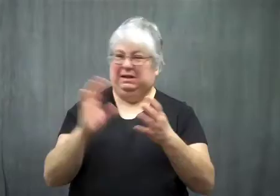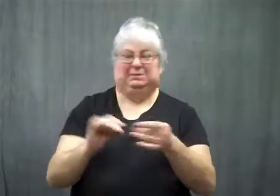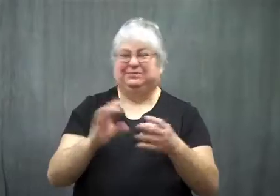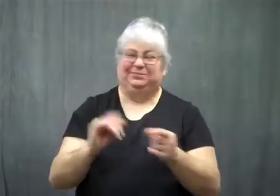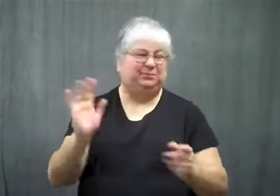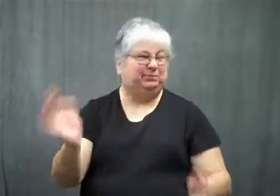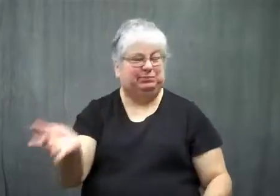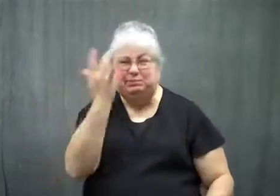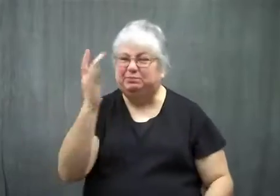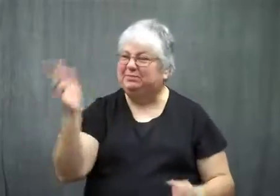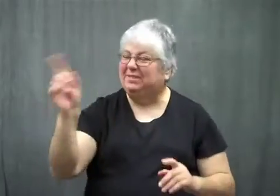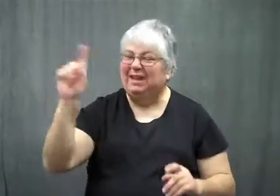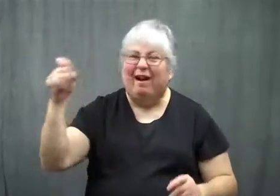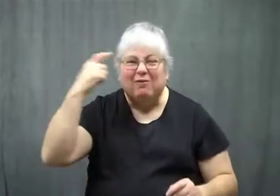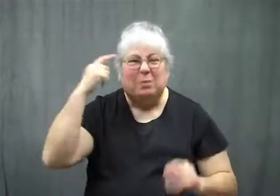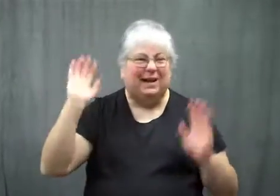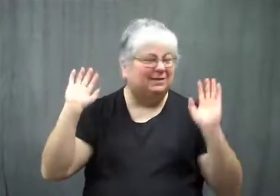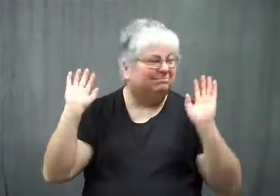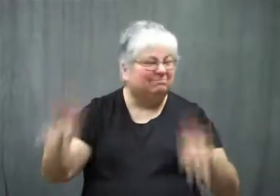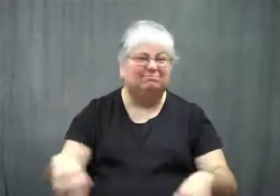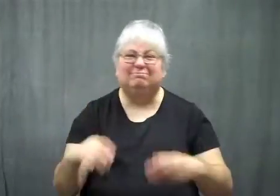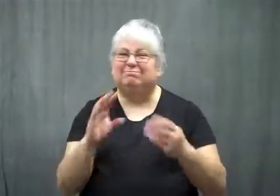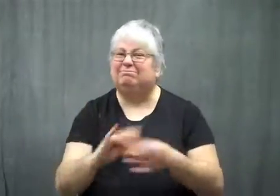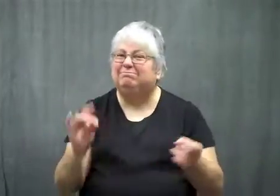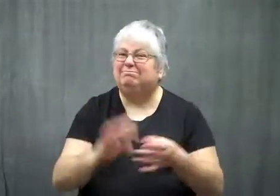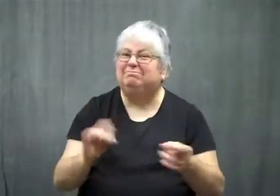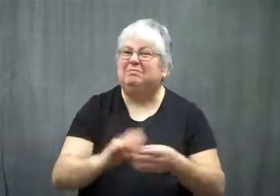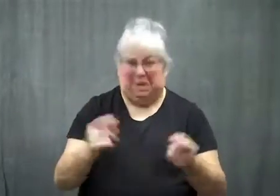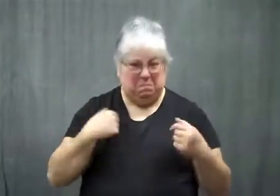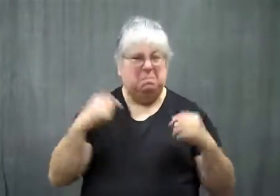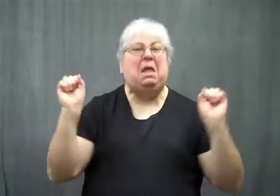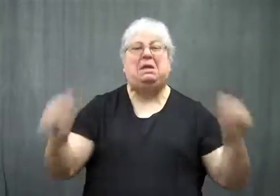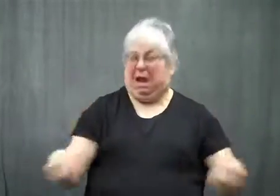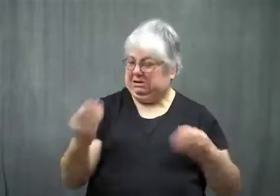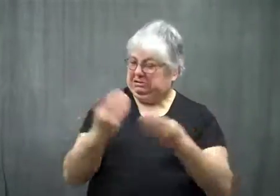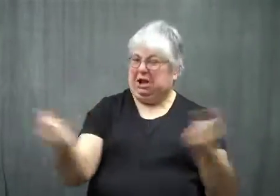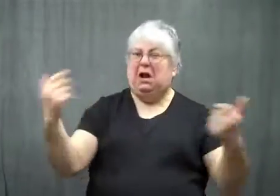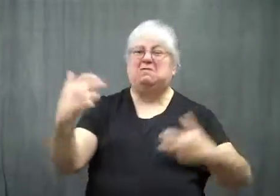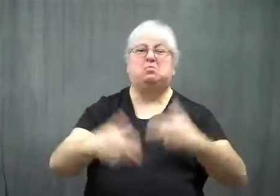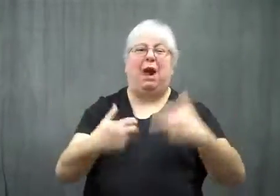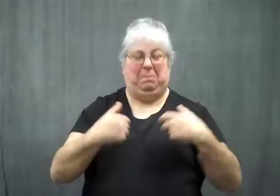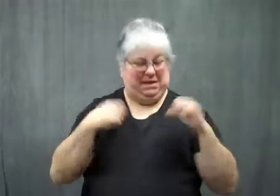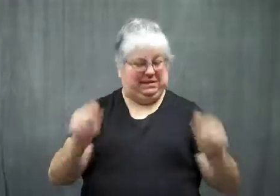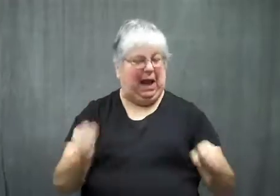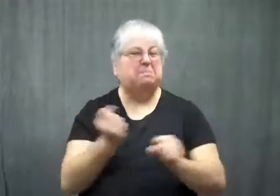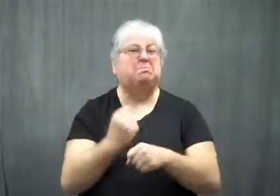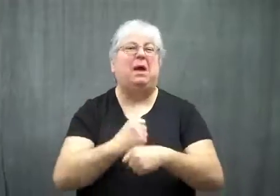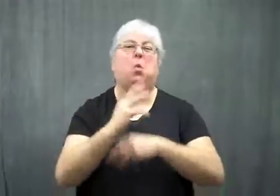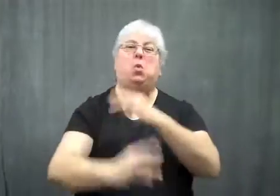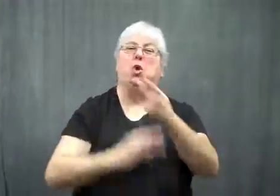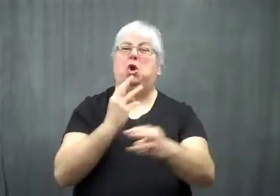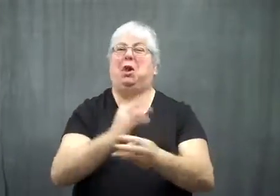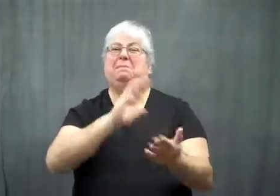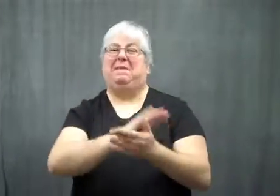In it, he expressed contempt for the government. He said he could solve all the problems,